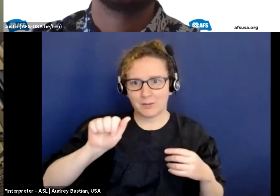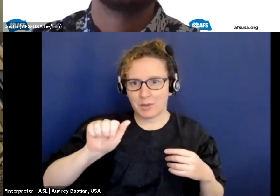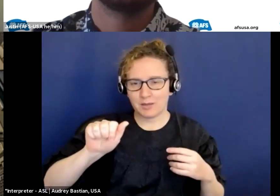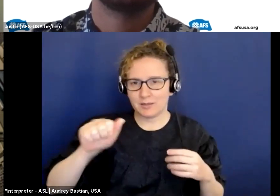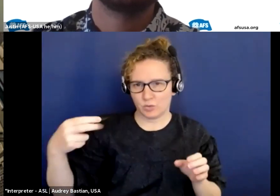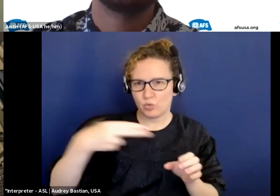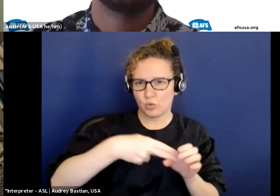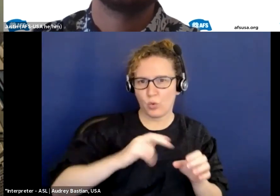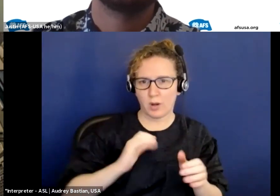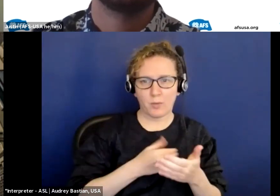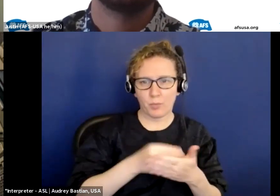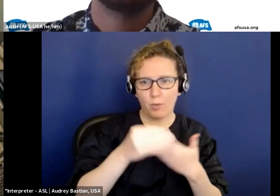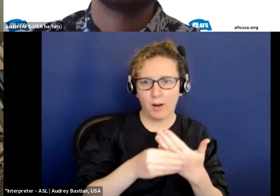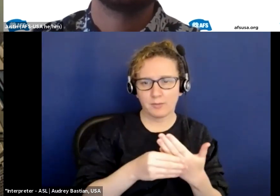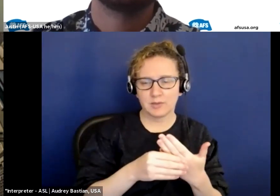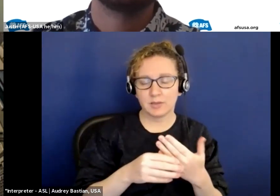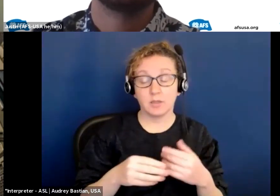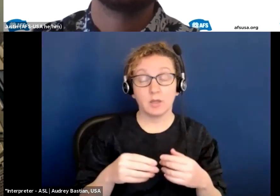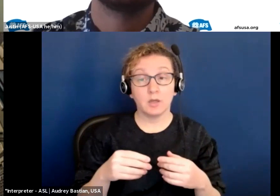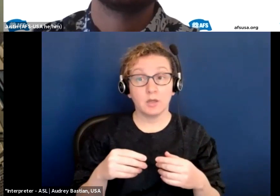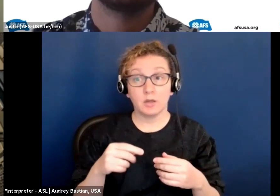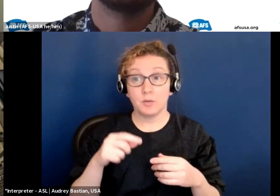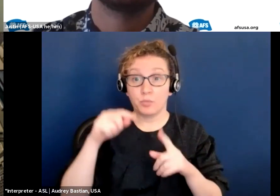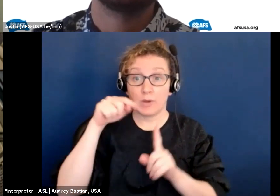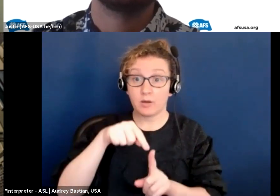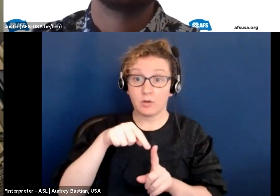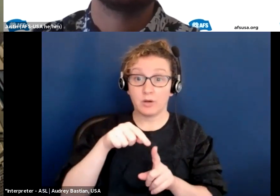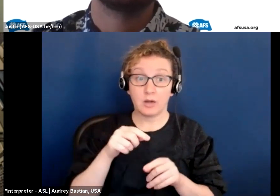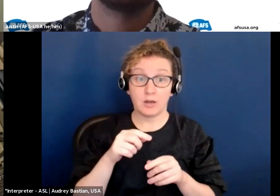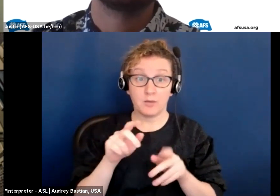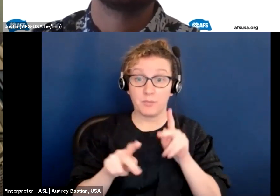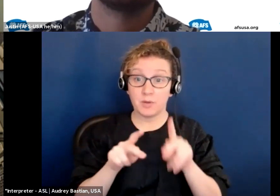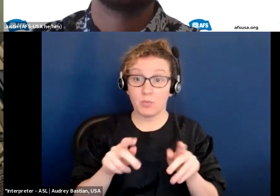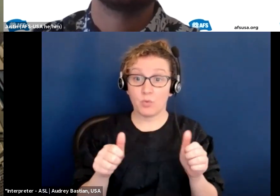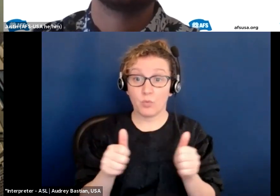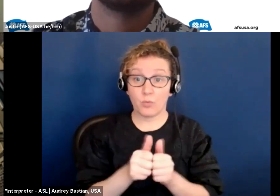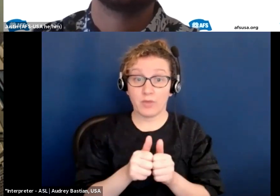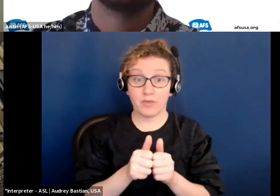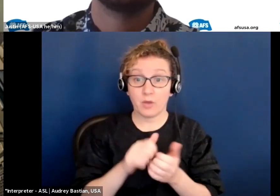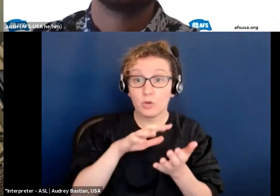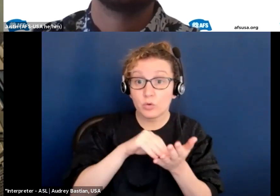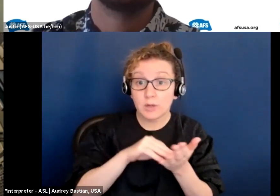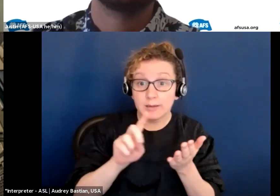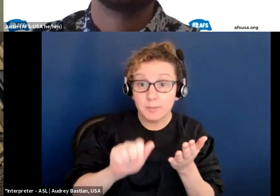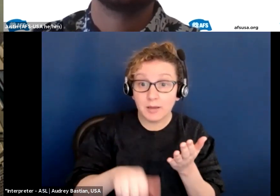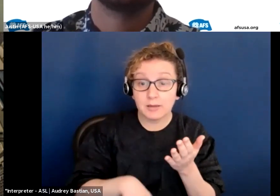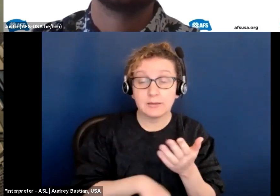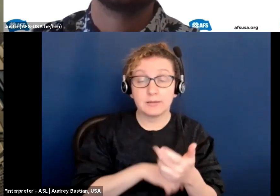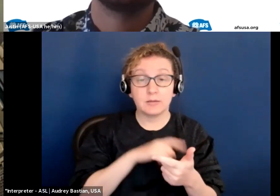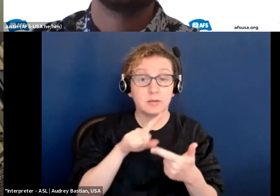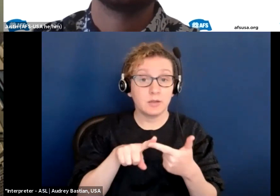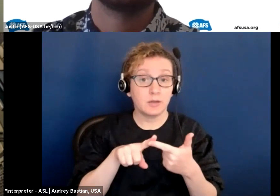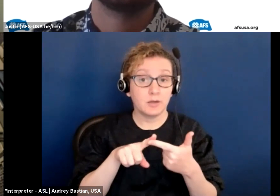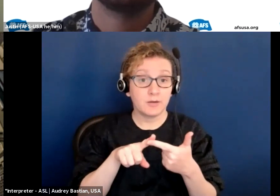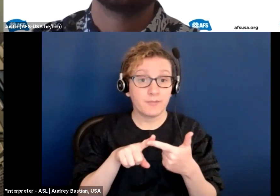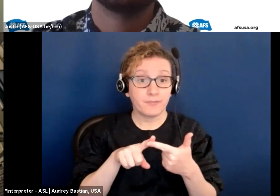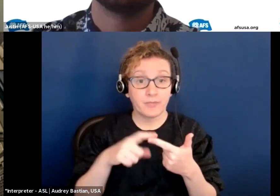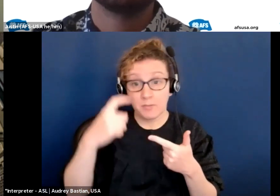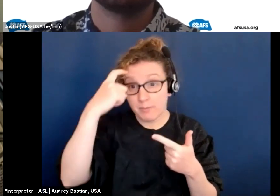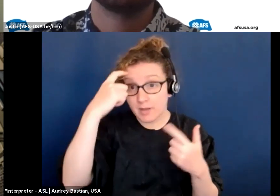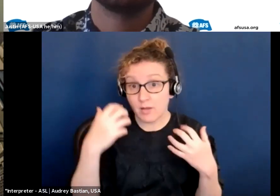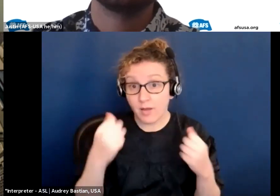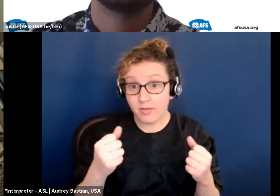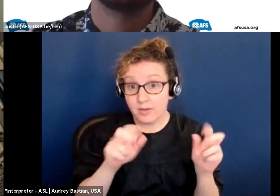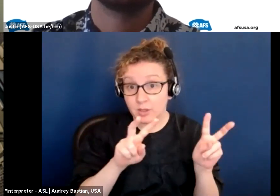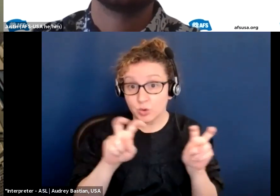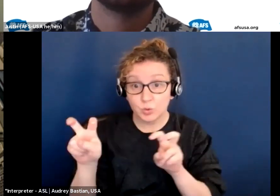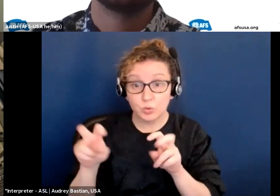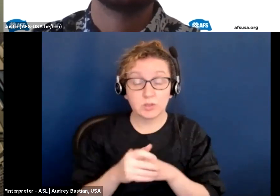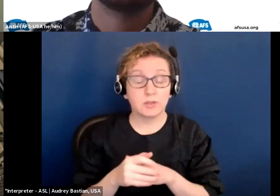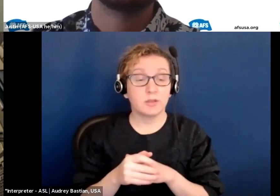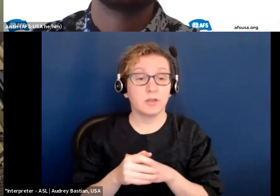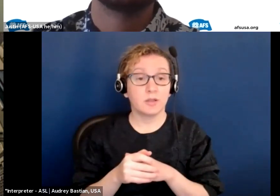our programs, particularly folks with learning disabilities, with mental health issues, and